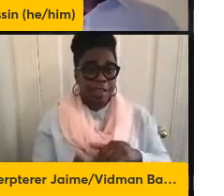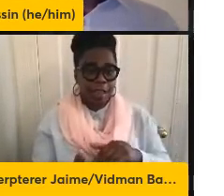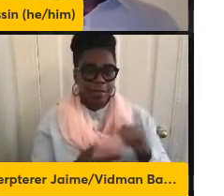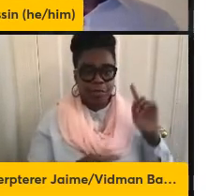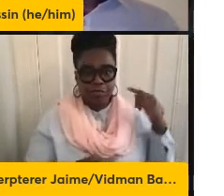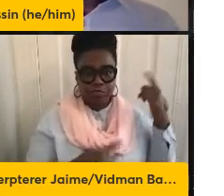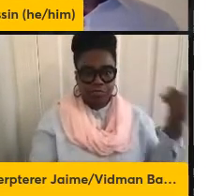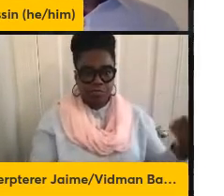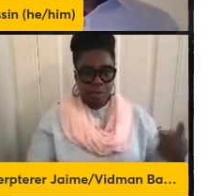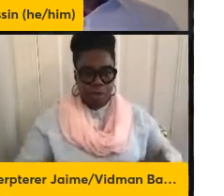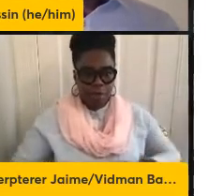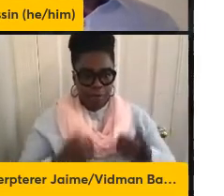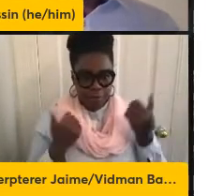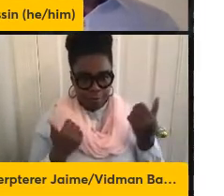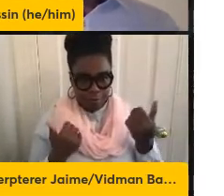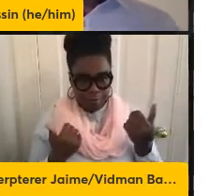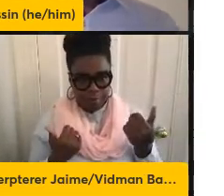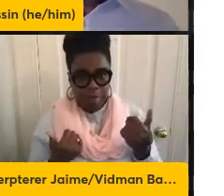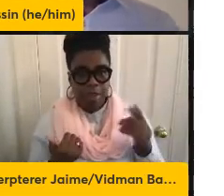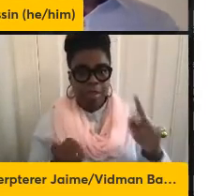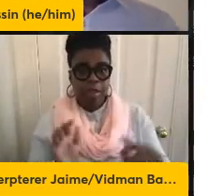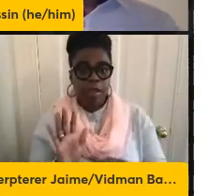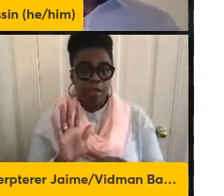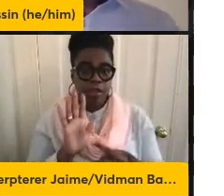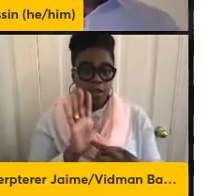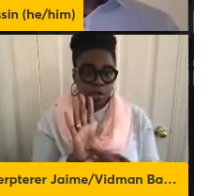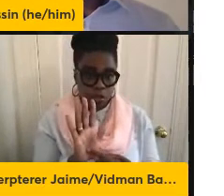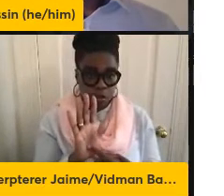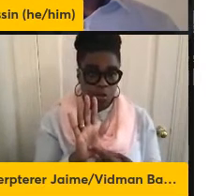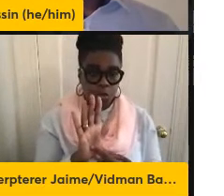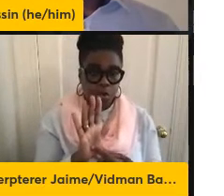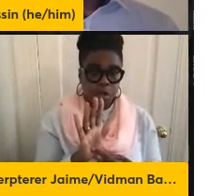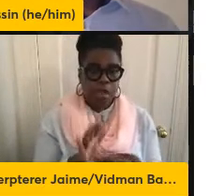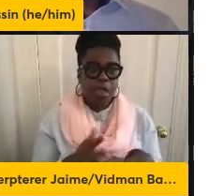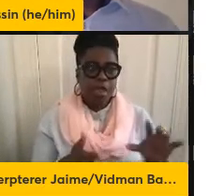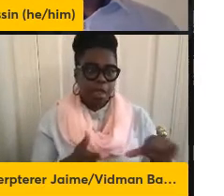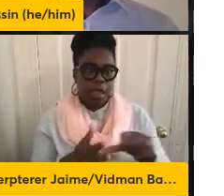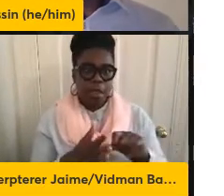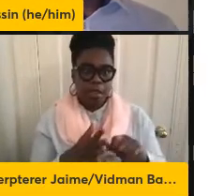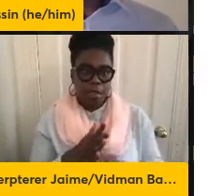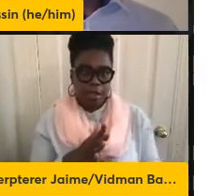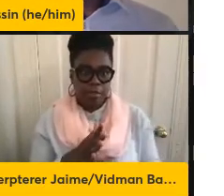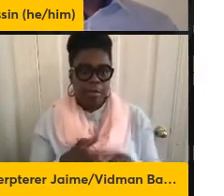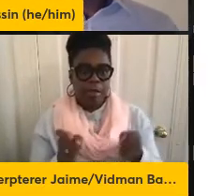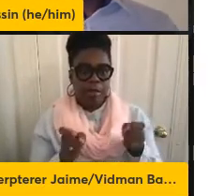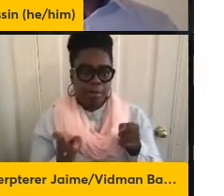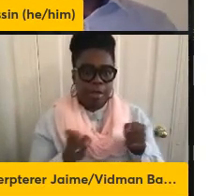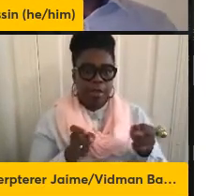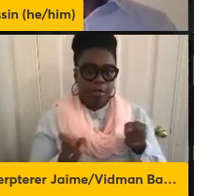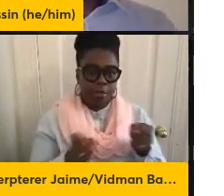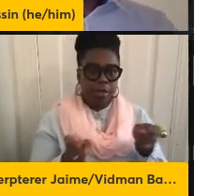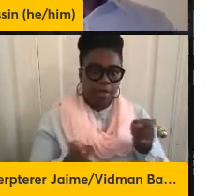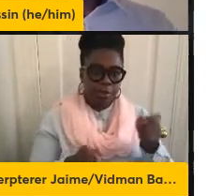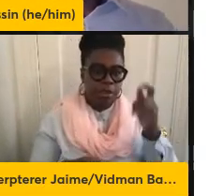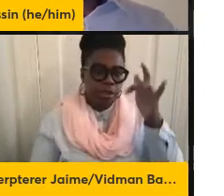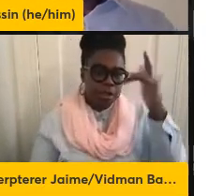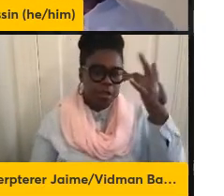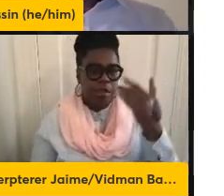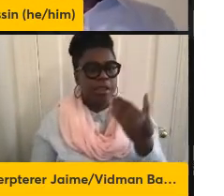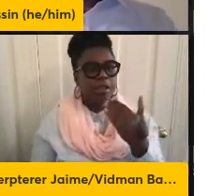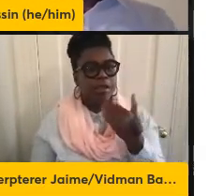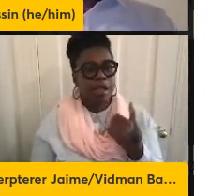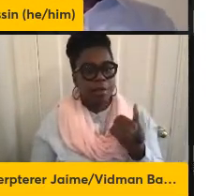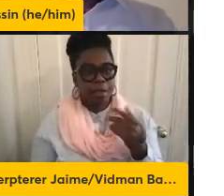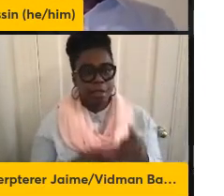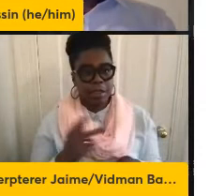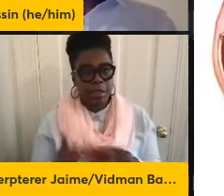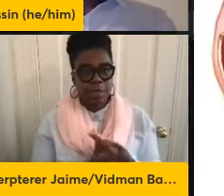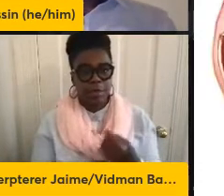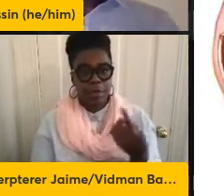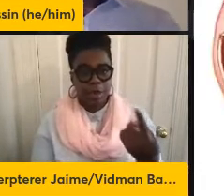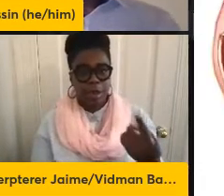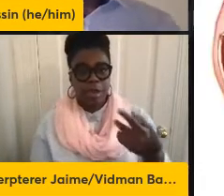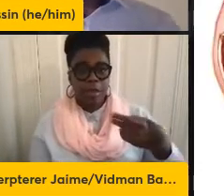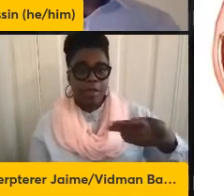indicates on the notes the the intensity of management that this disease requires. So the pathogenesis of this disease starts